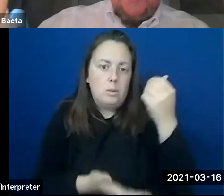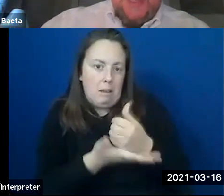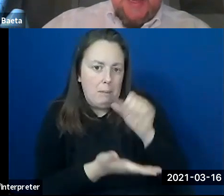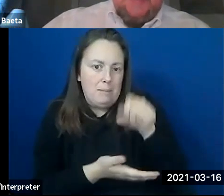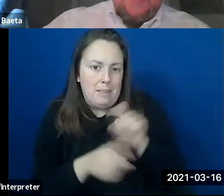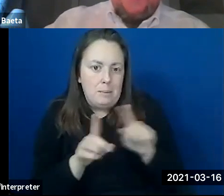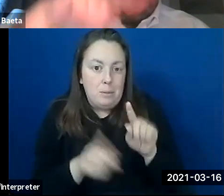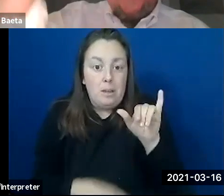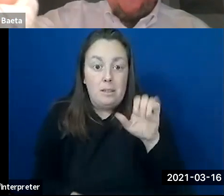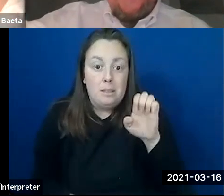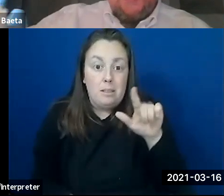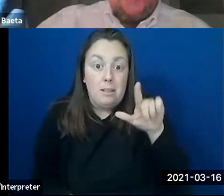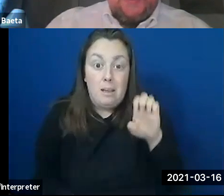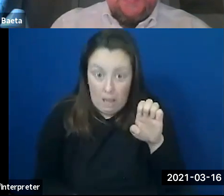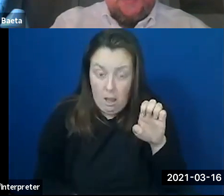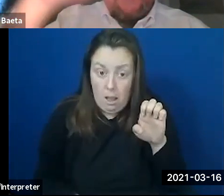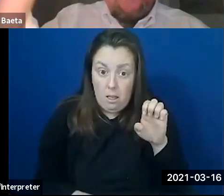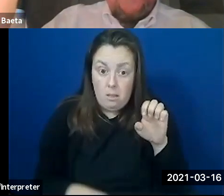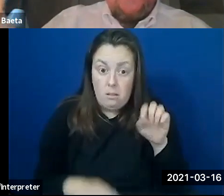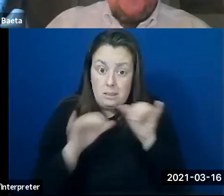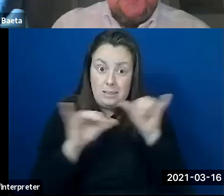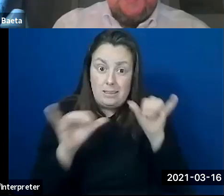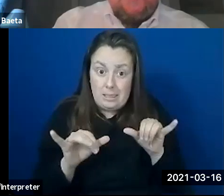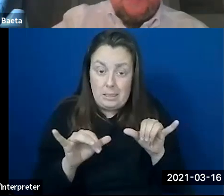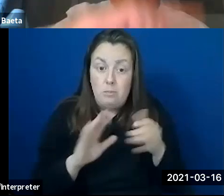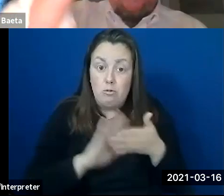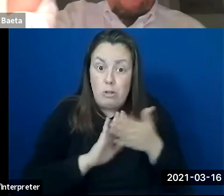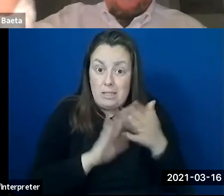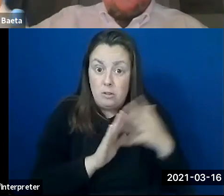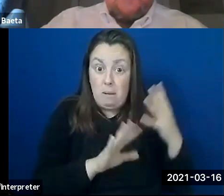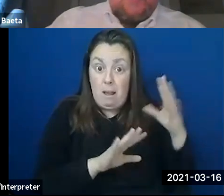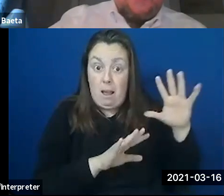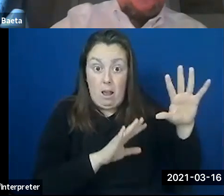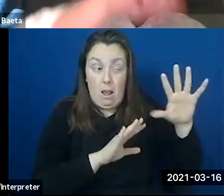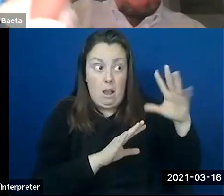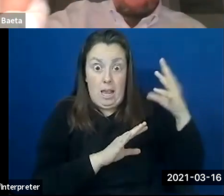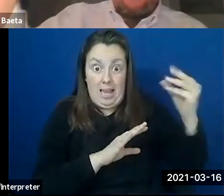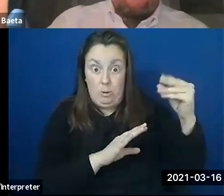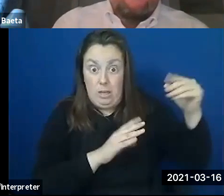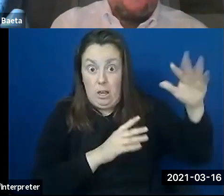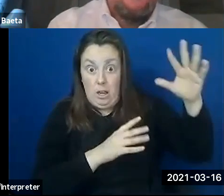Joseph Baeta: Outside inside and it circulates and goes to the ventilation system it's like a perfect it's almost like a circle, if you will.